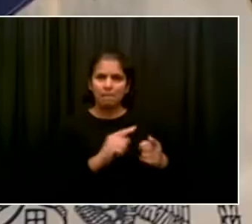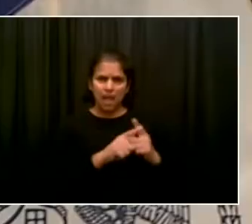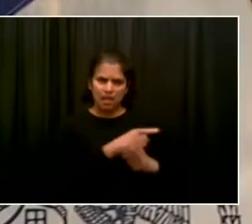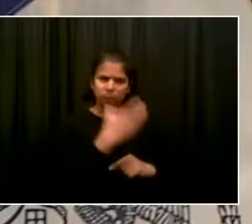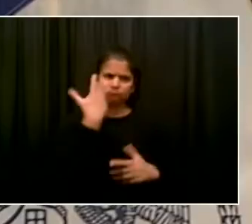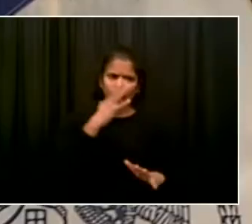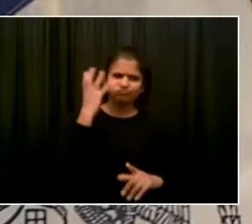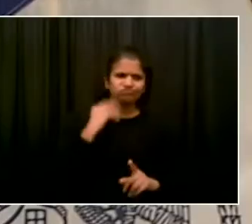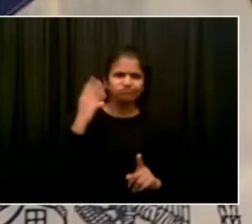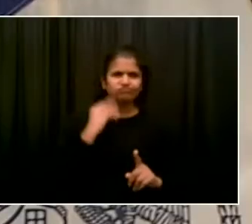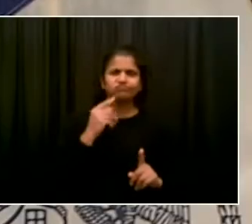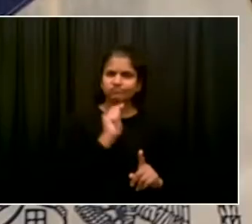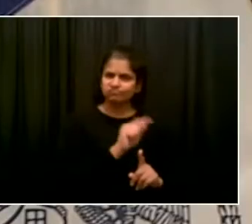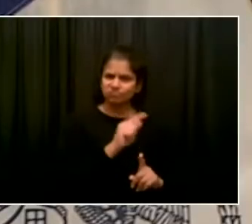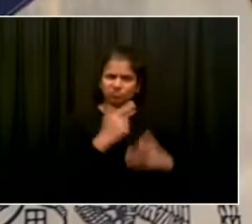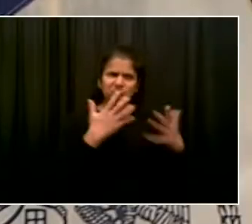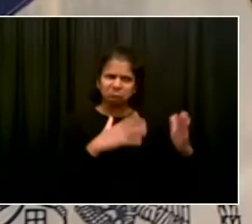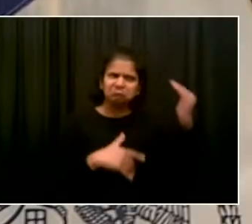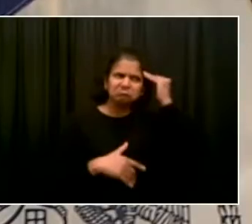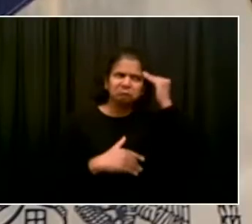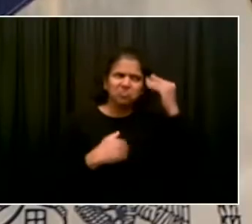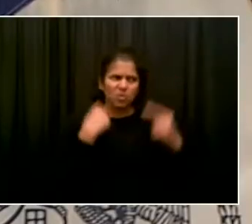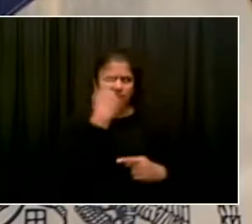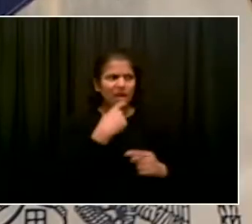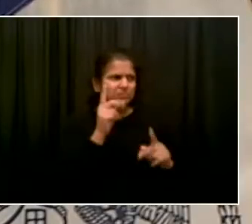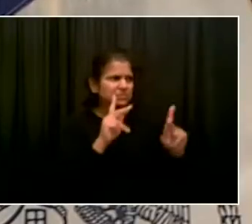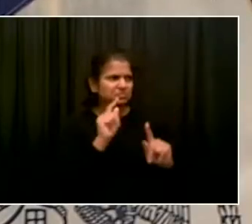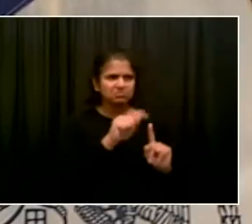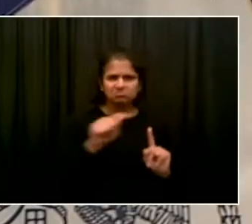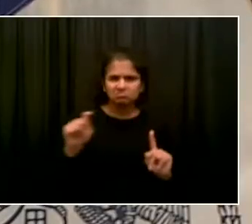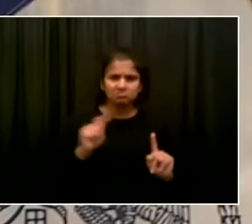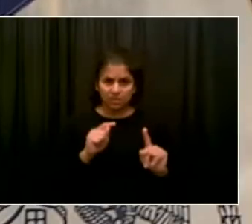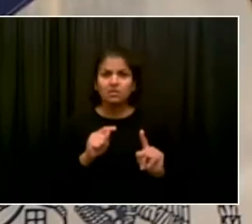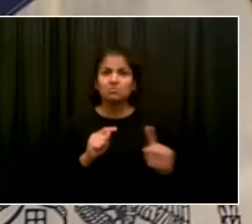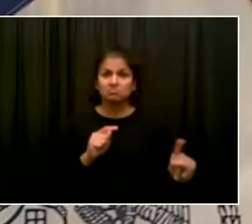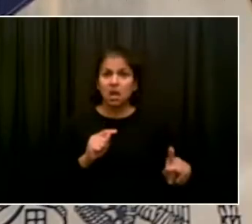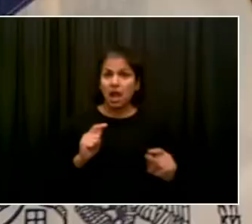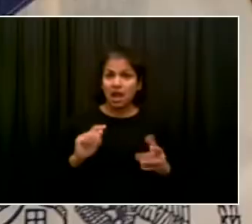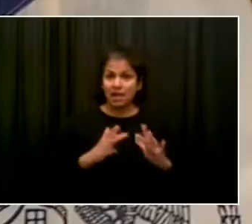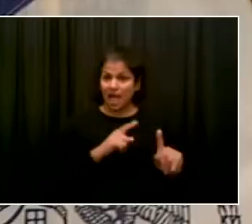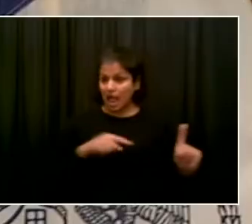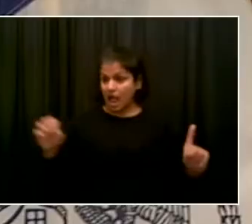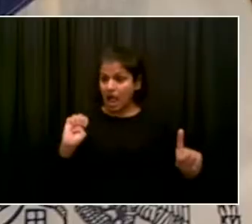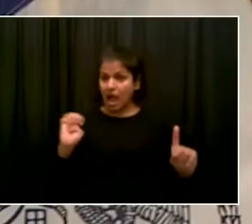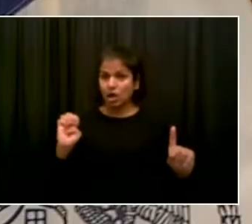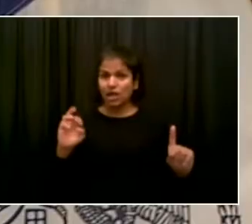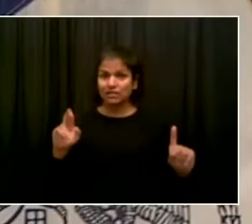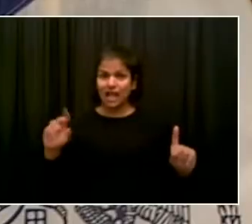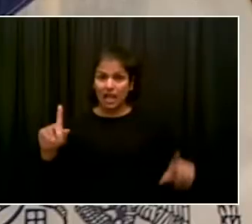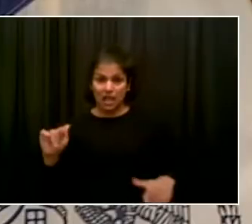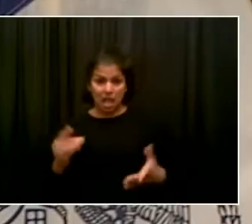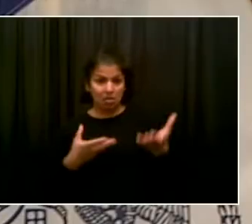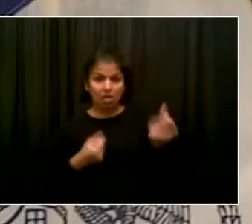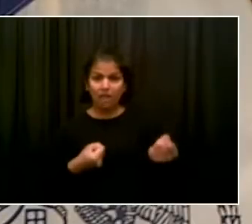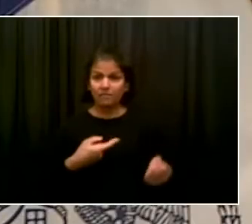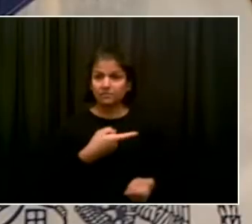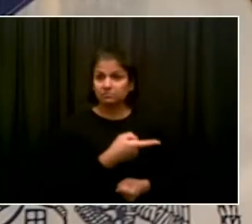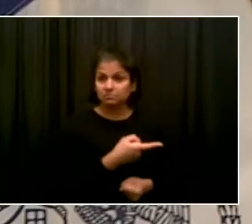CAPABLE PERSON. I DIDN'T GET TO KNOW HIM AS WELL AS I MIGHT HAVE BECAUSE IT WAS A PRETTY SRHOT